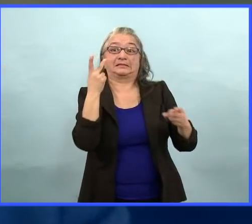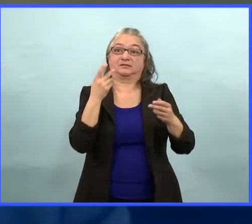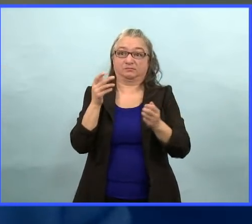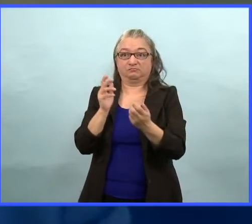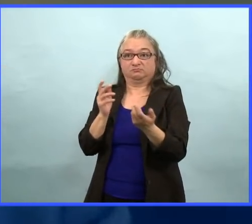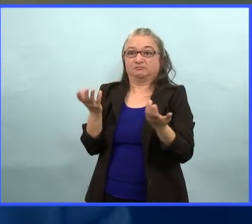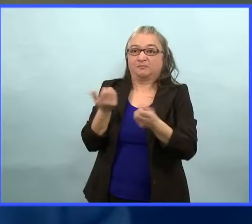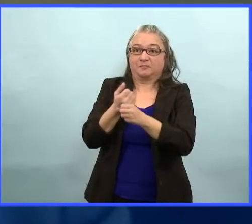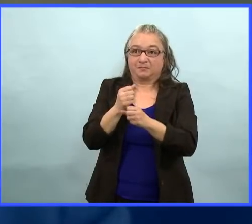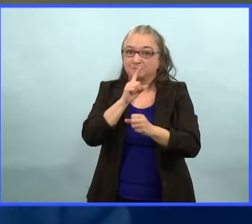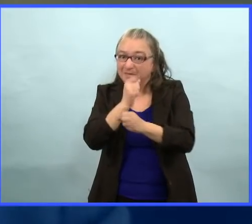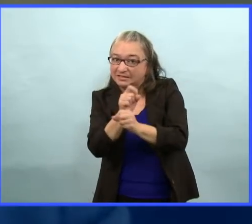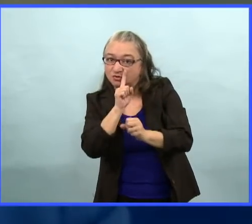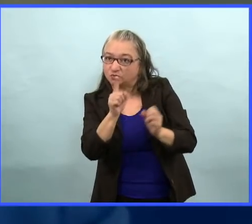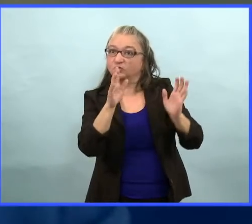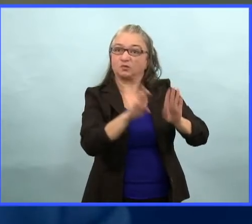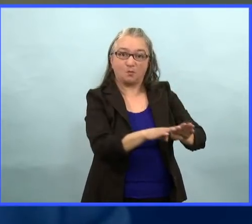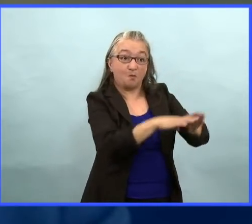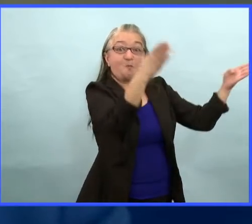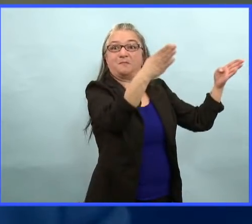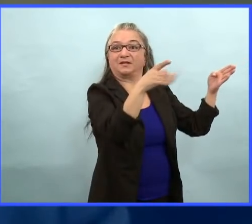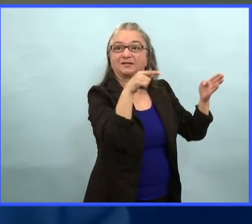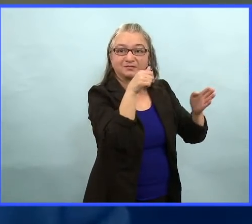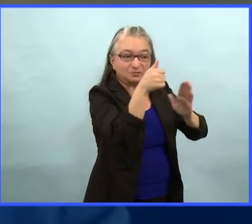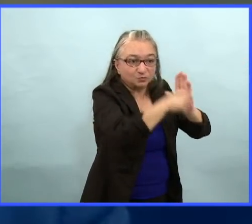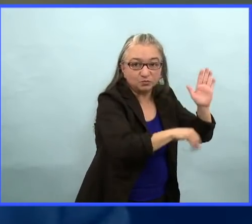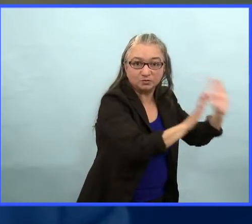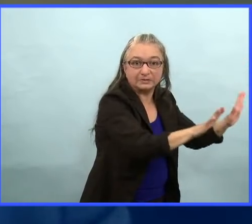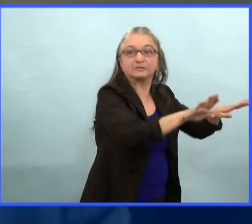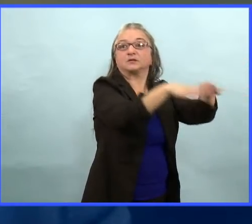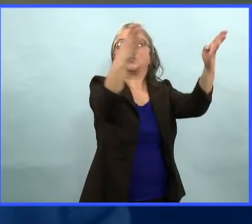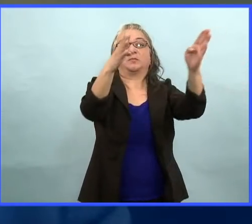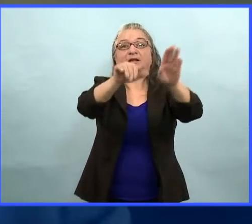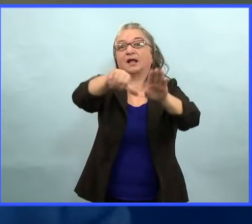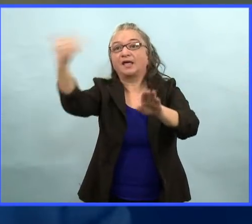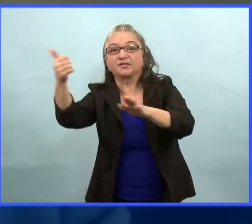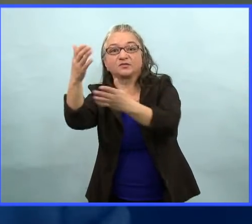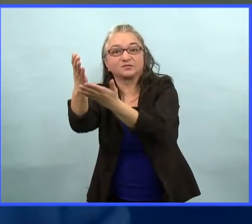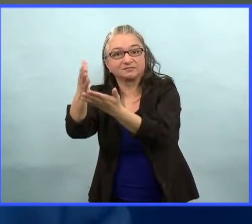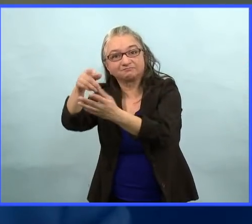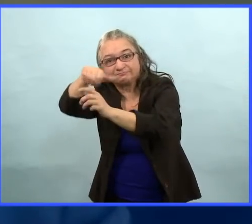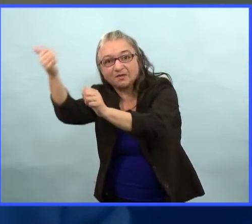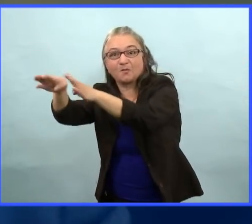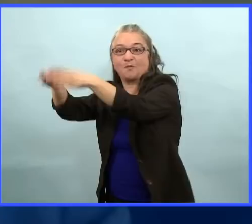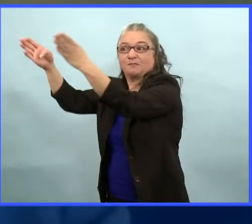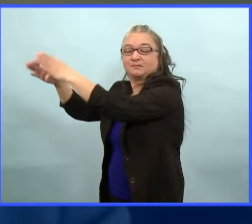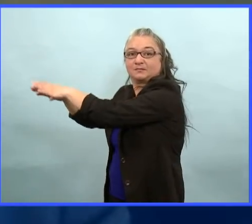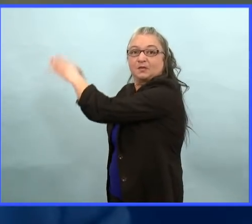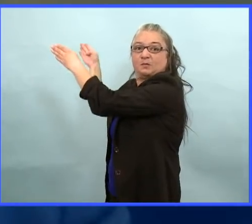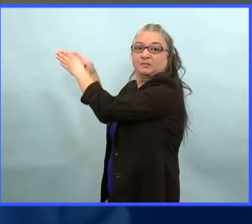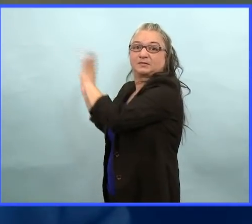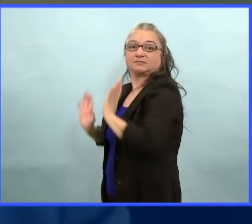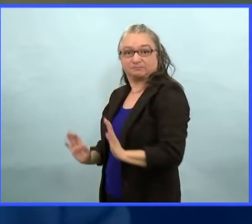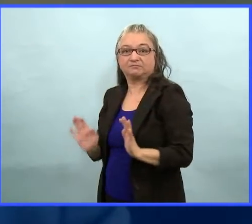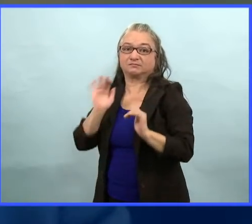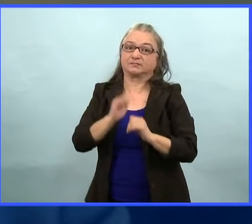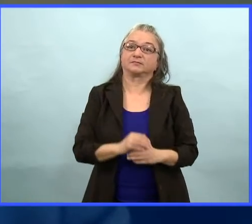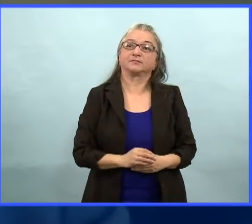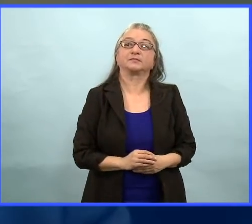the inter-regional transfer protocol has resulted in 270 stable patients being transferred to sites